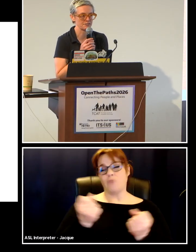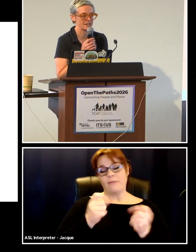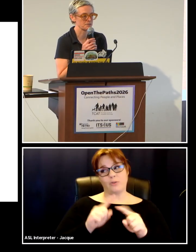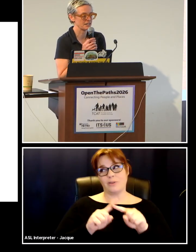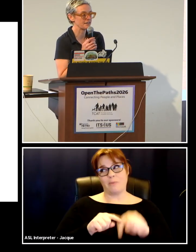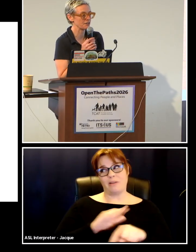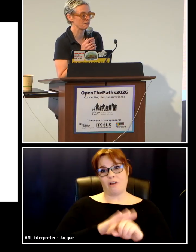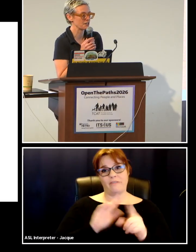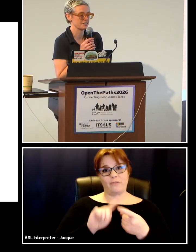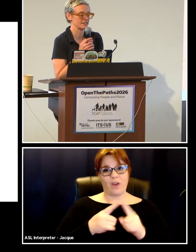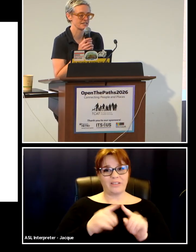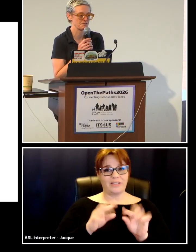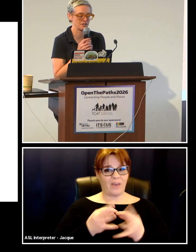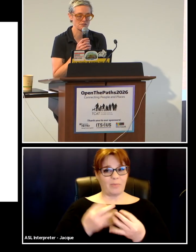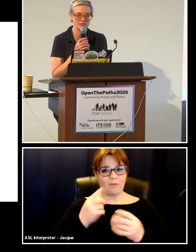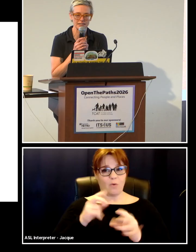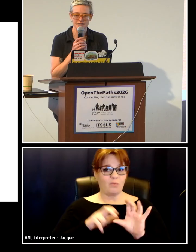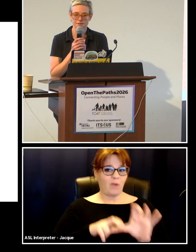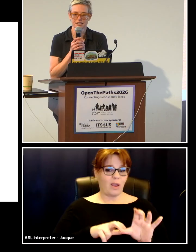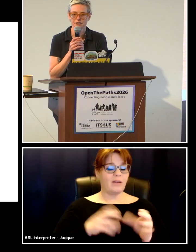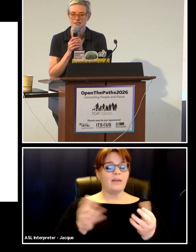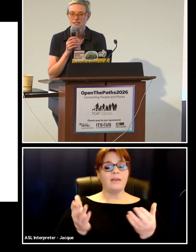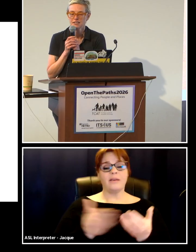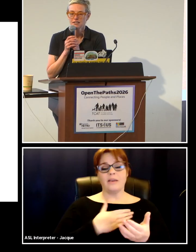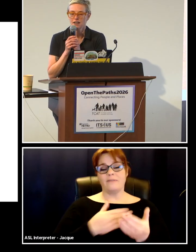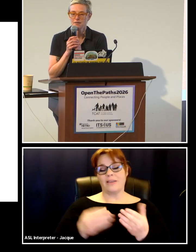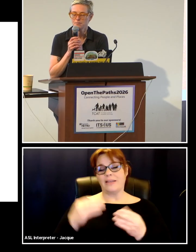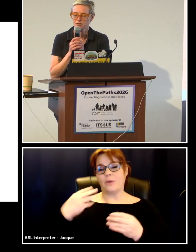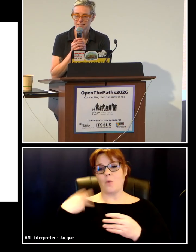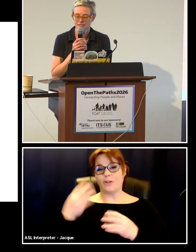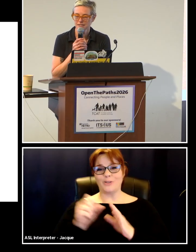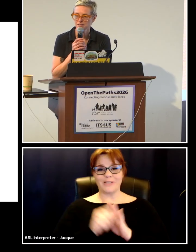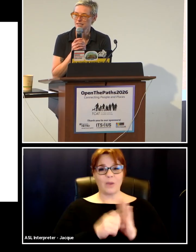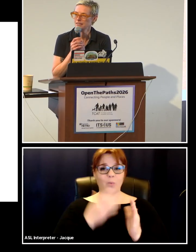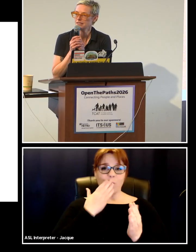rides which even in Washington state with our relatively good um transit. So I think that's